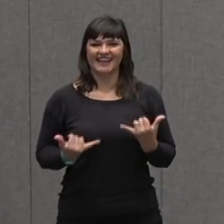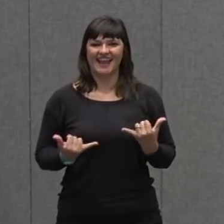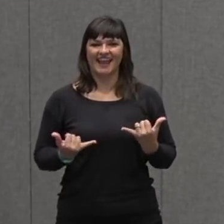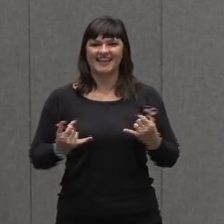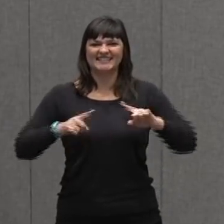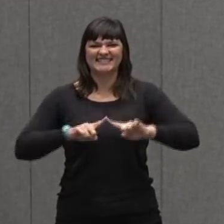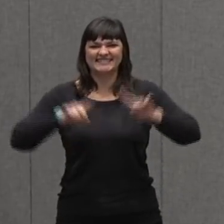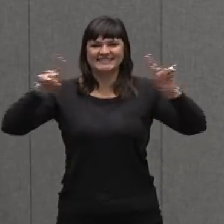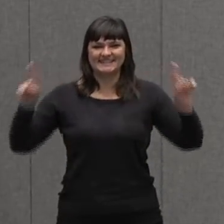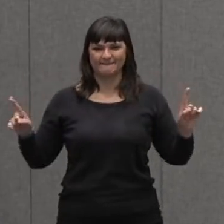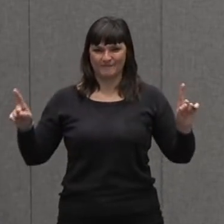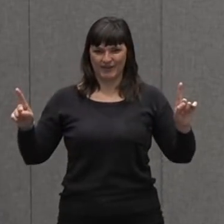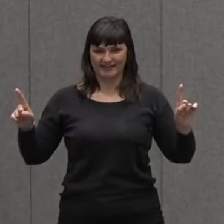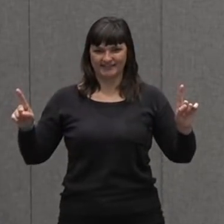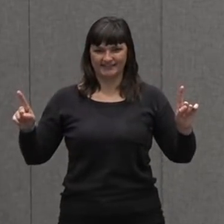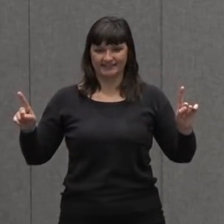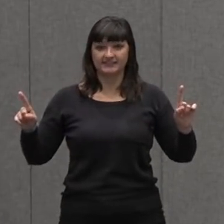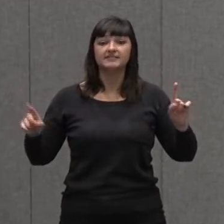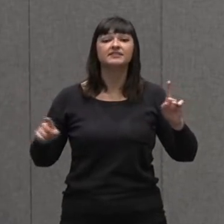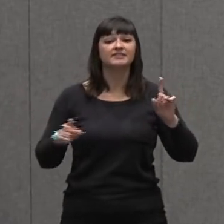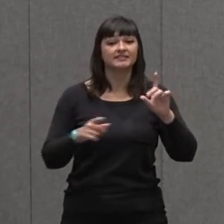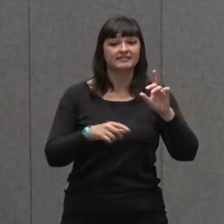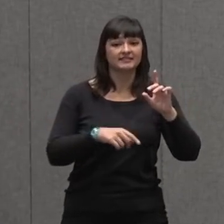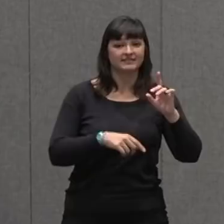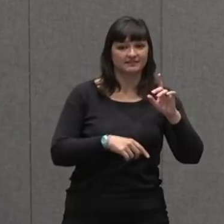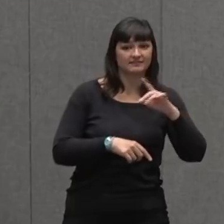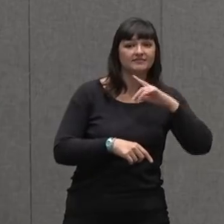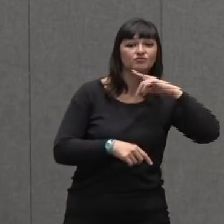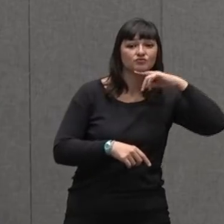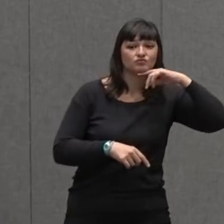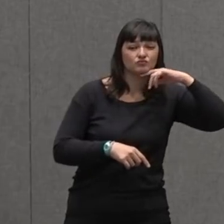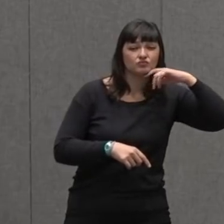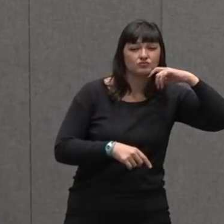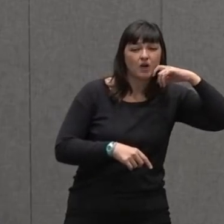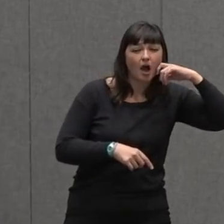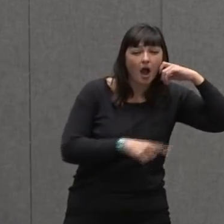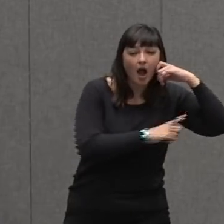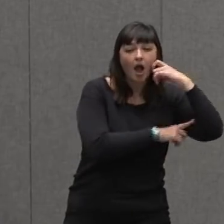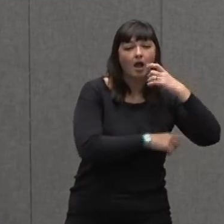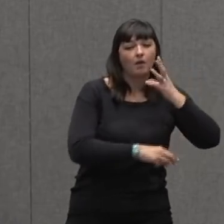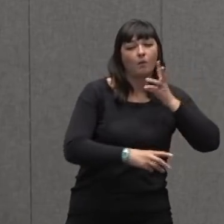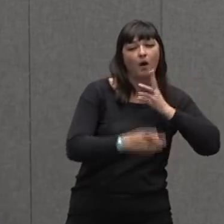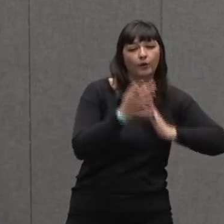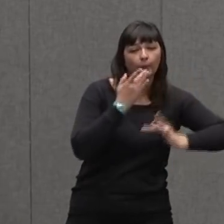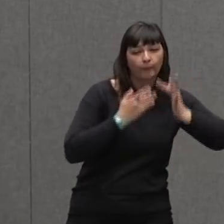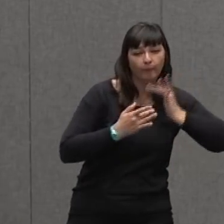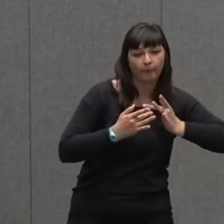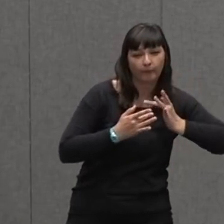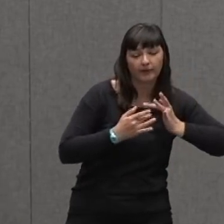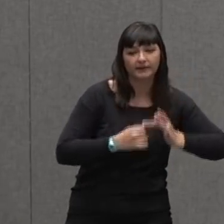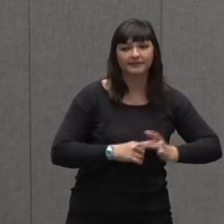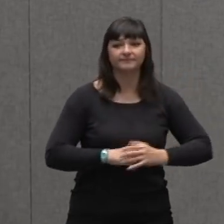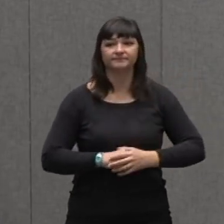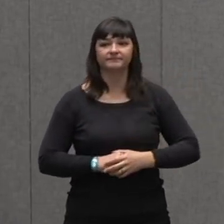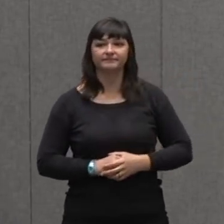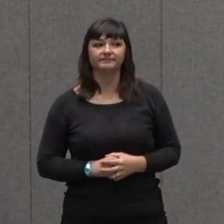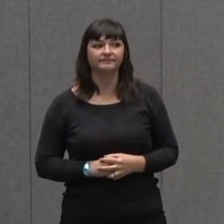Okay friends, so if you have your Frayer model ready to go that we've been using, you can help go ahead and get that out.